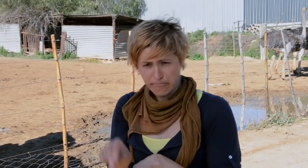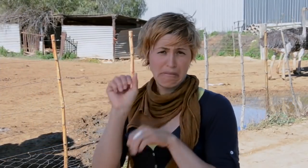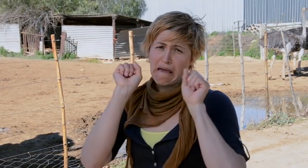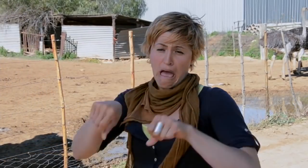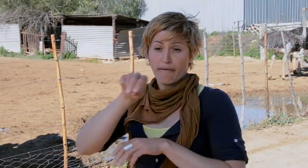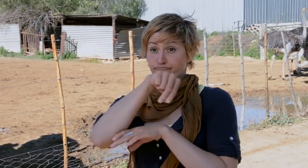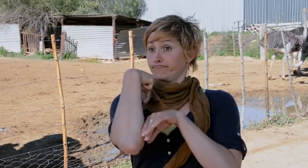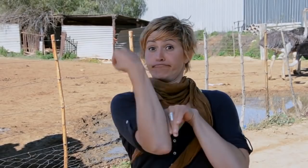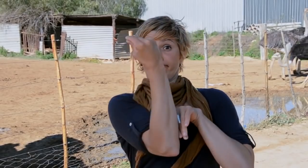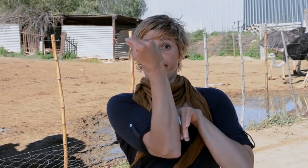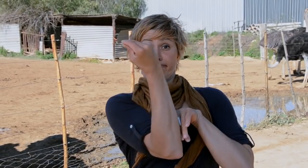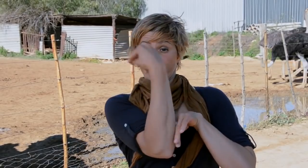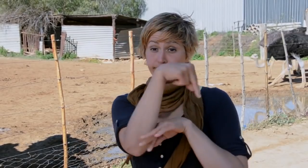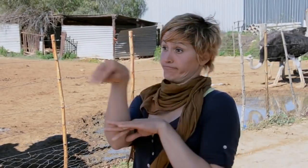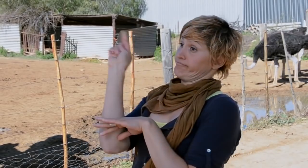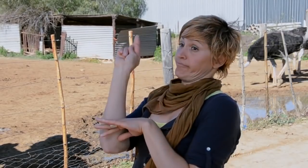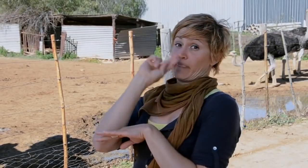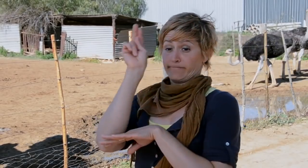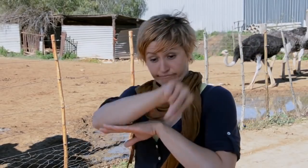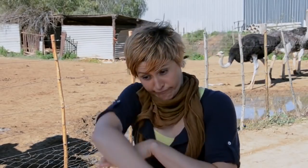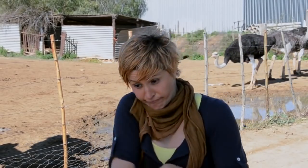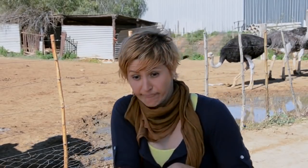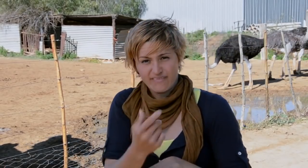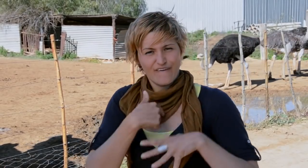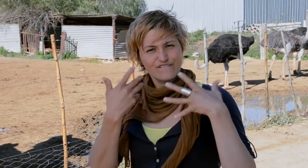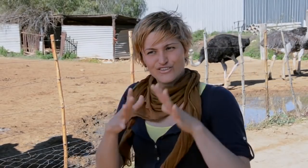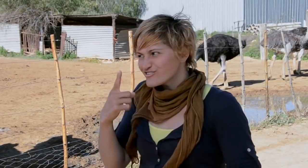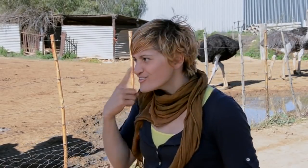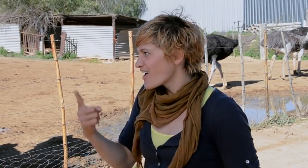go under their torso, even resting their head on the back of their body.